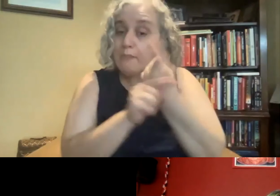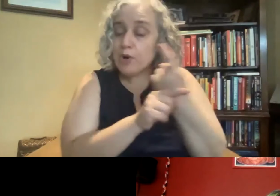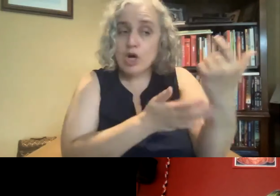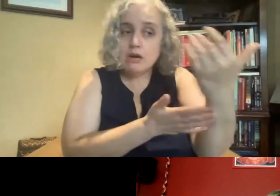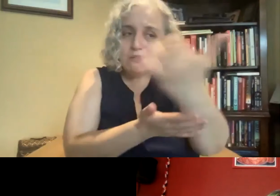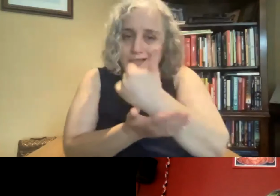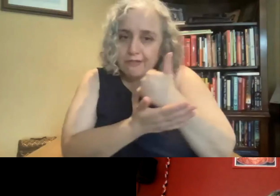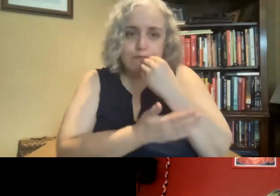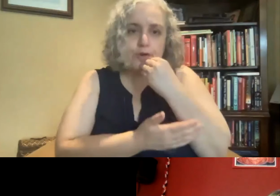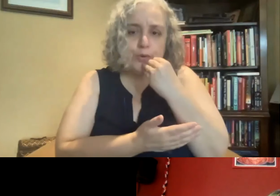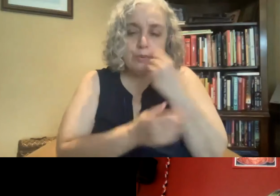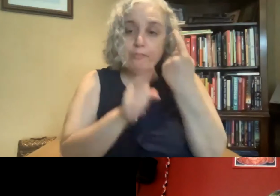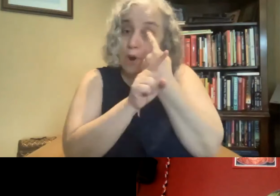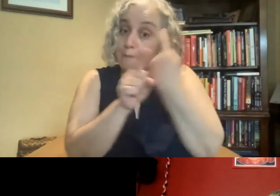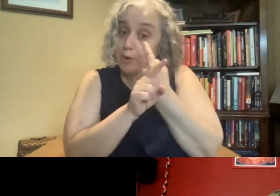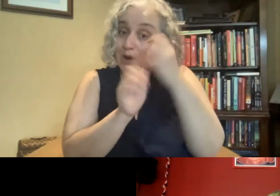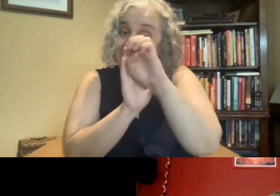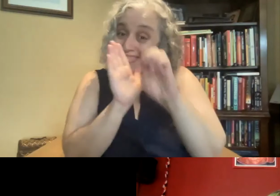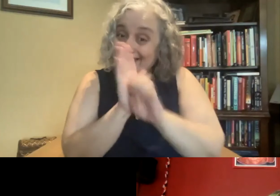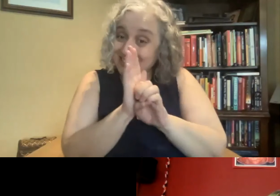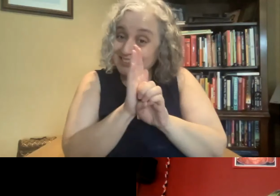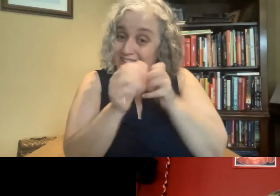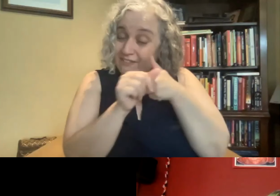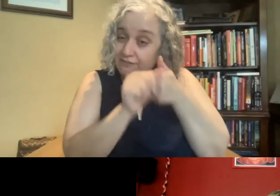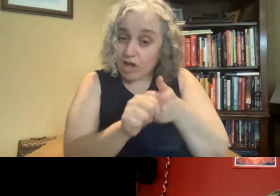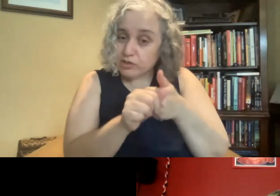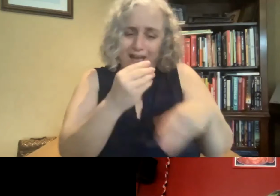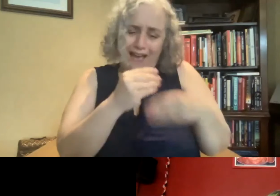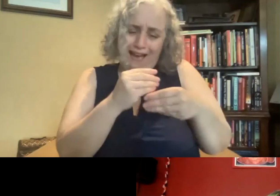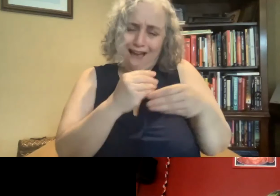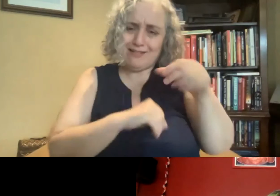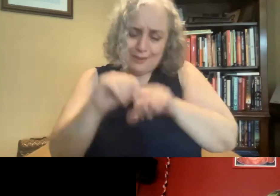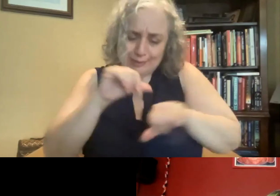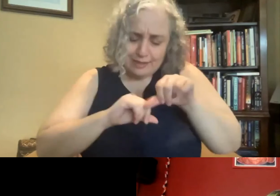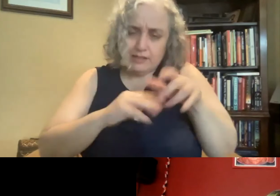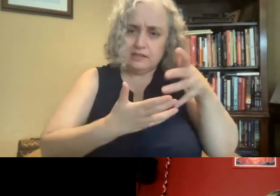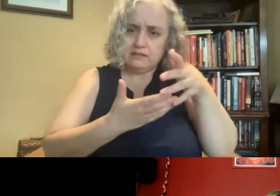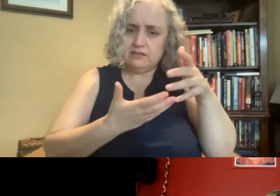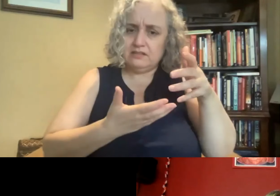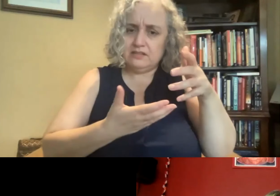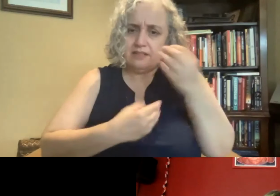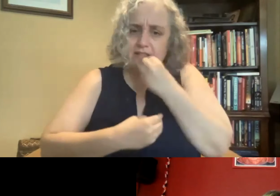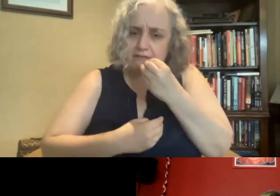Are all these additional things added to our food? We're looking at adding